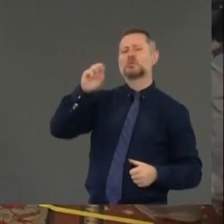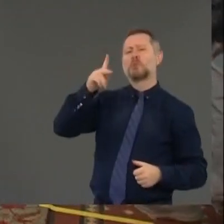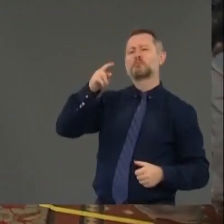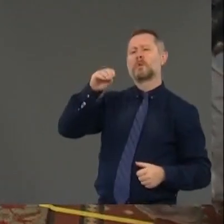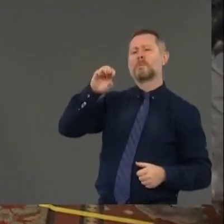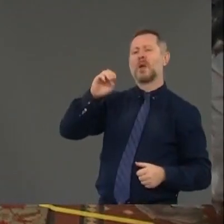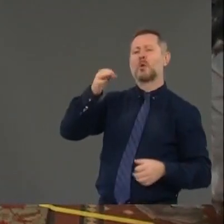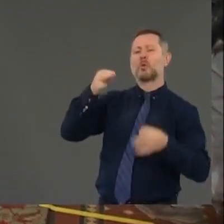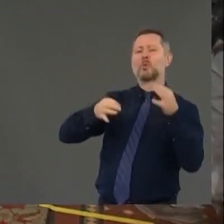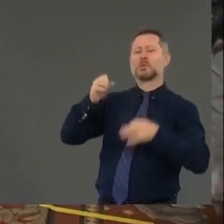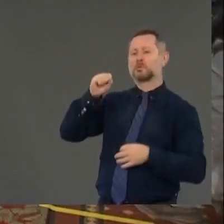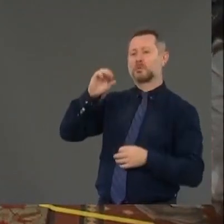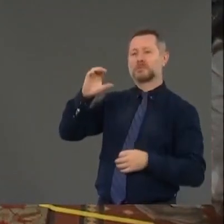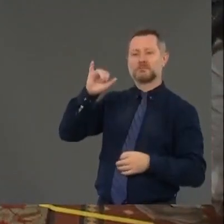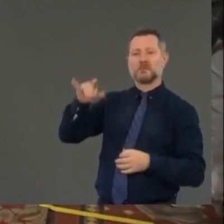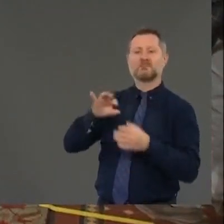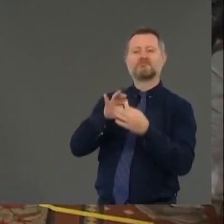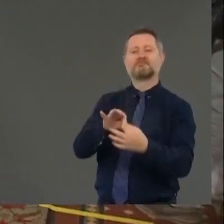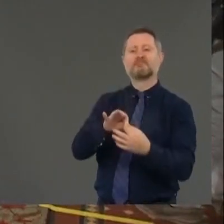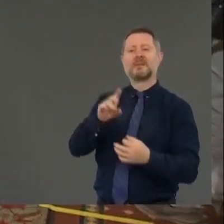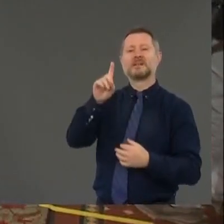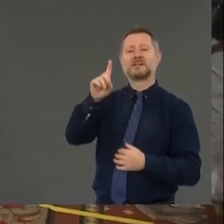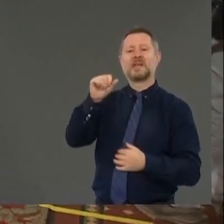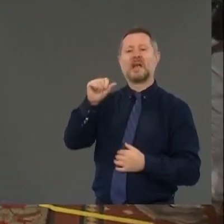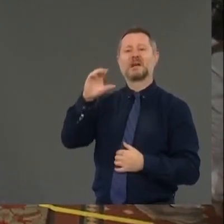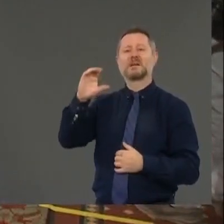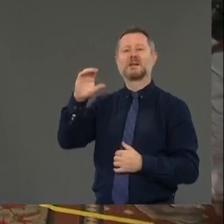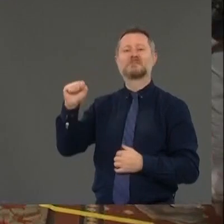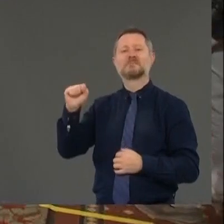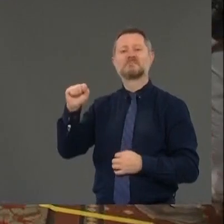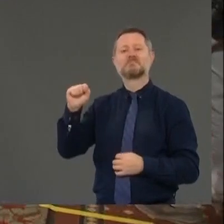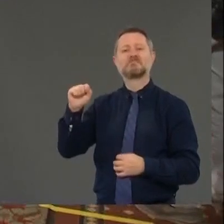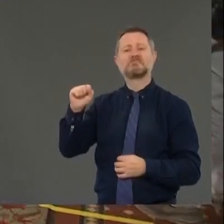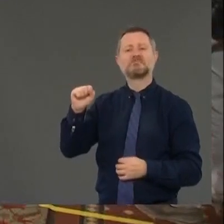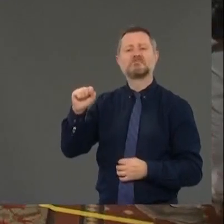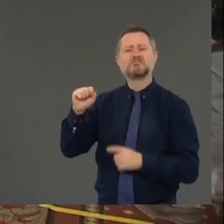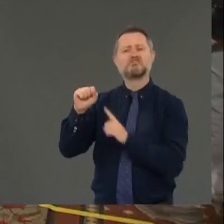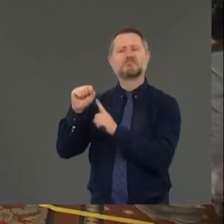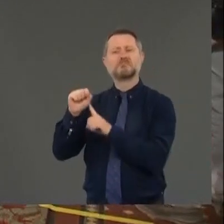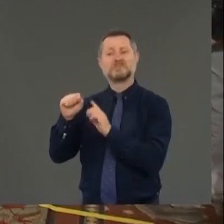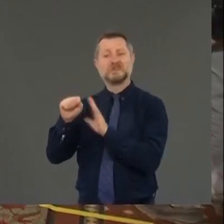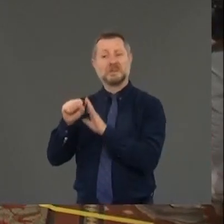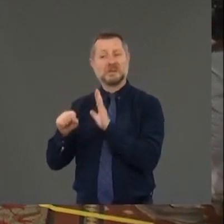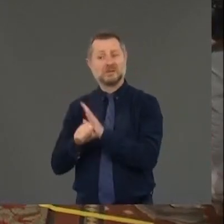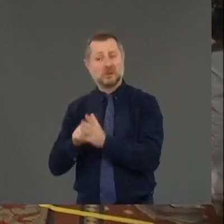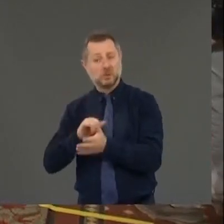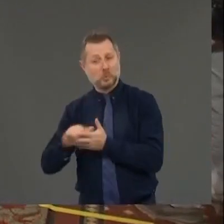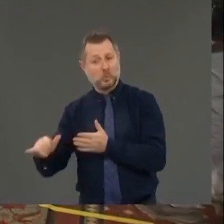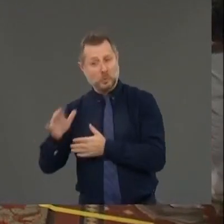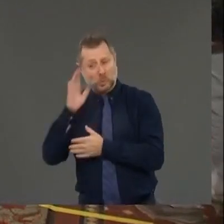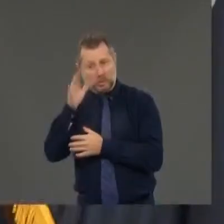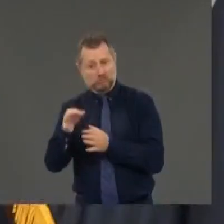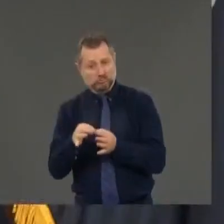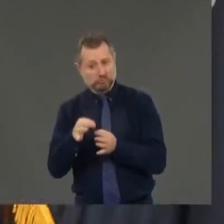I WOULD LIKE TO SEE NEW YORK AS THE FIRST. THE COURTS MAKE A DECISION ON DACA HERE SHORTLY.